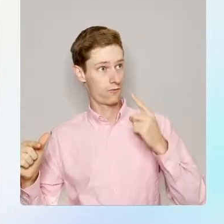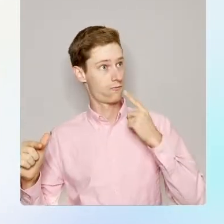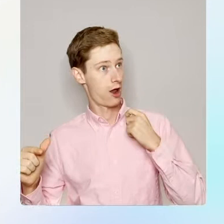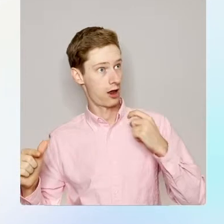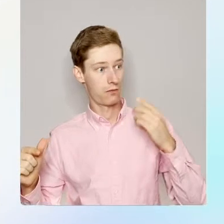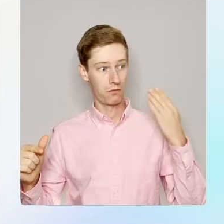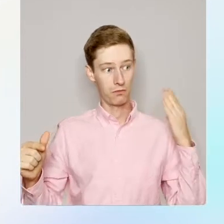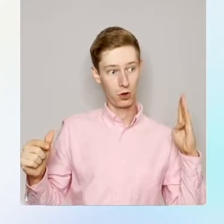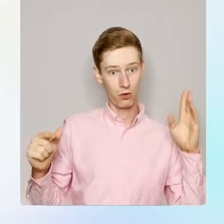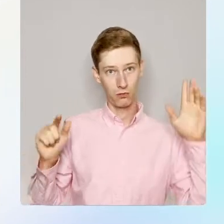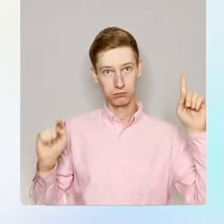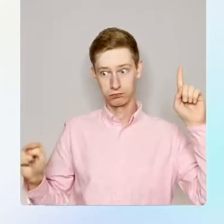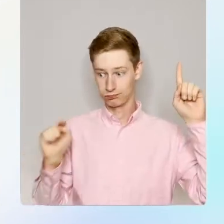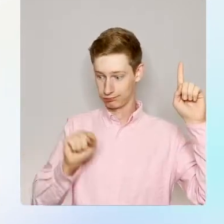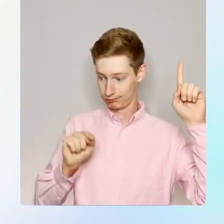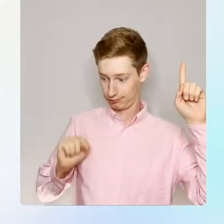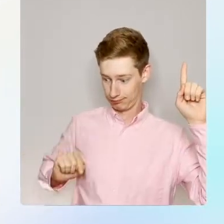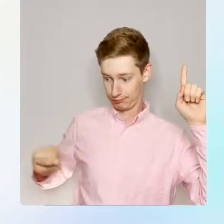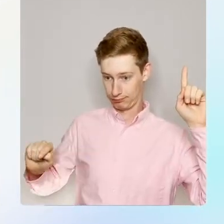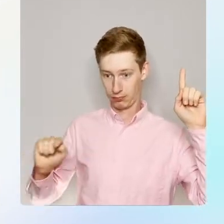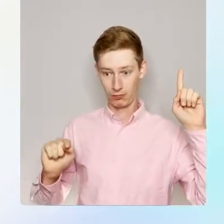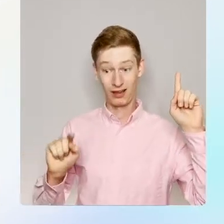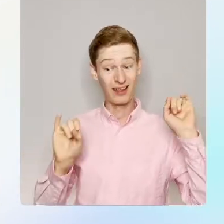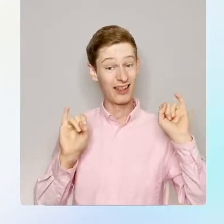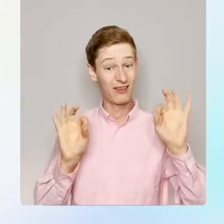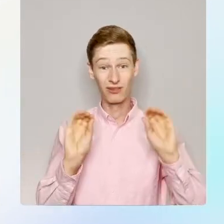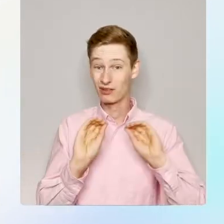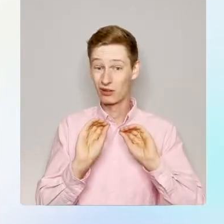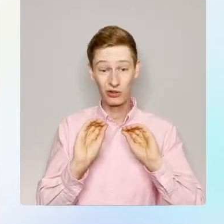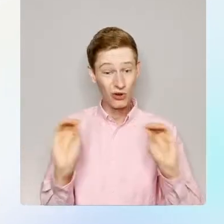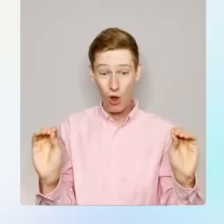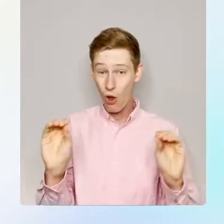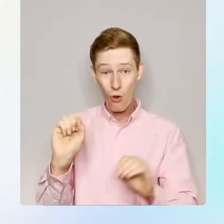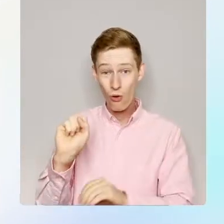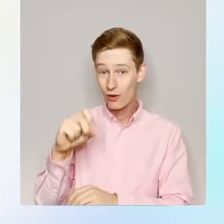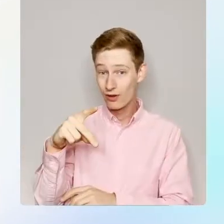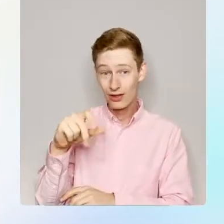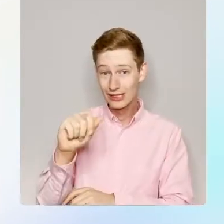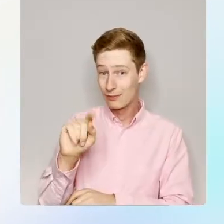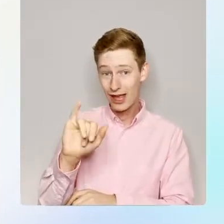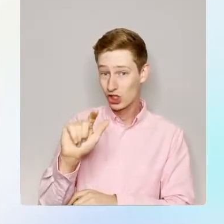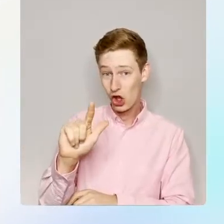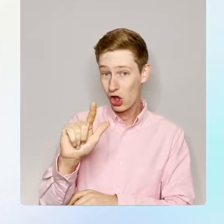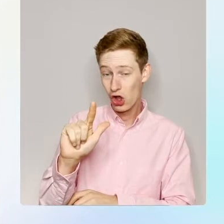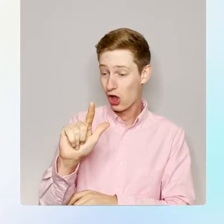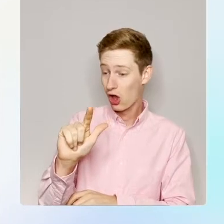if we build the scene in VR without Spatial Audio, everything will sound like it's roughly on the same plane,